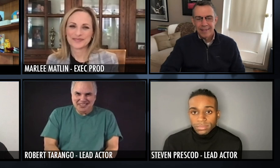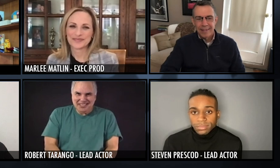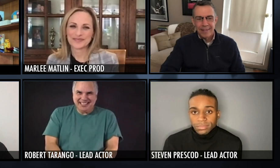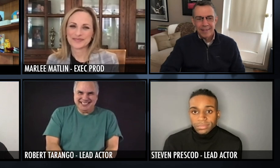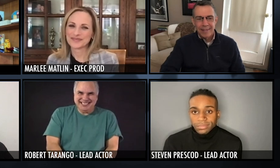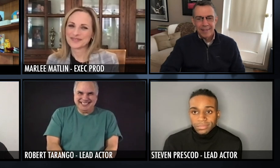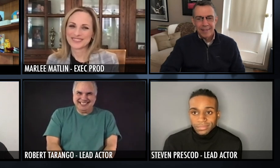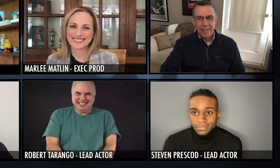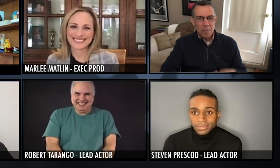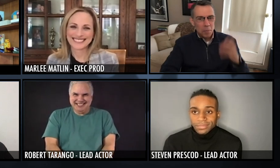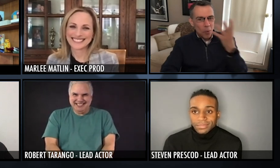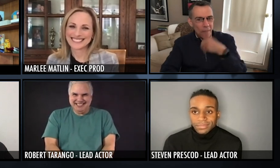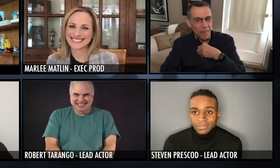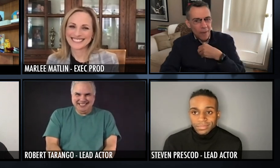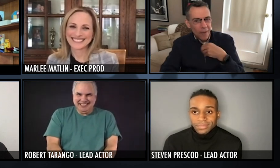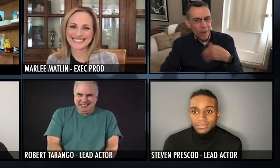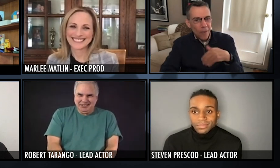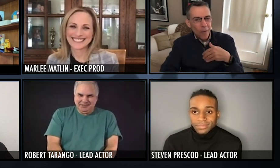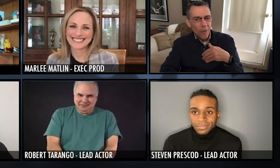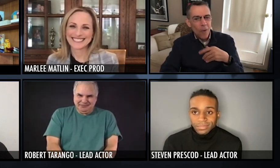Colman: That's beautiful. What do you want to do next?